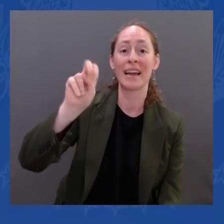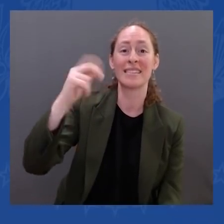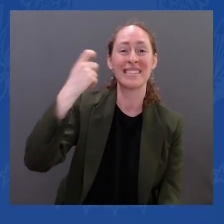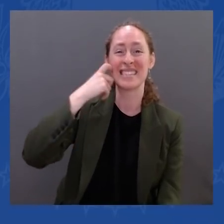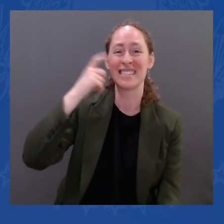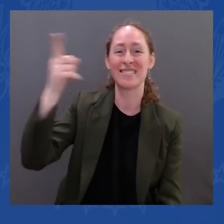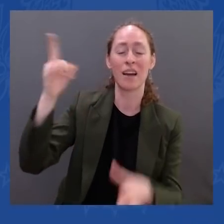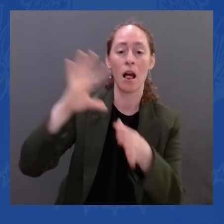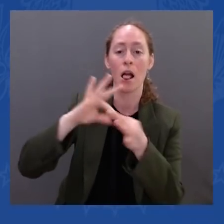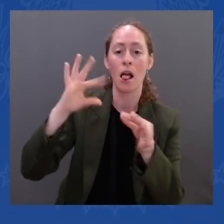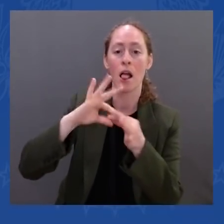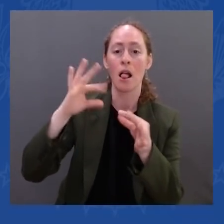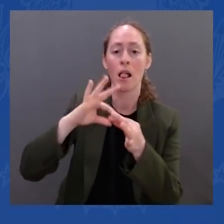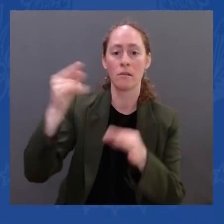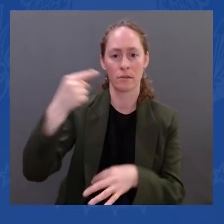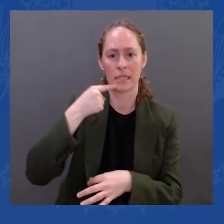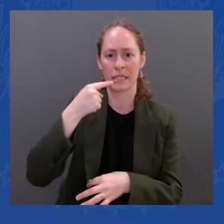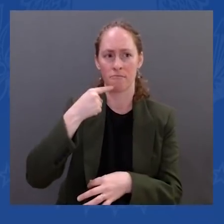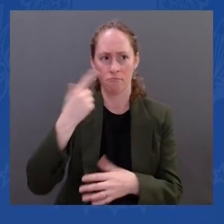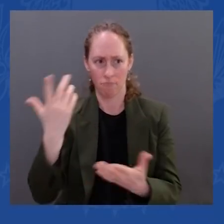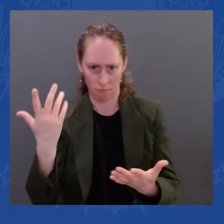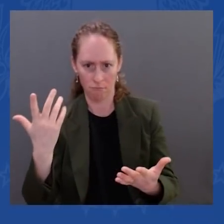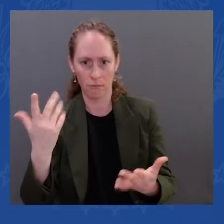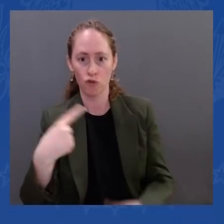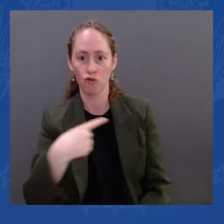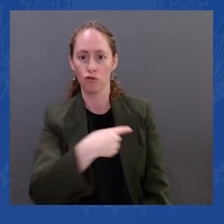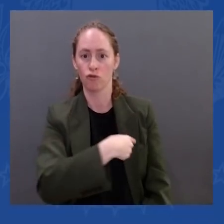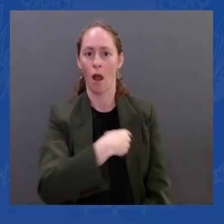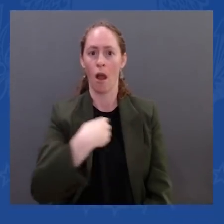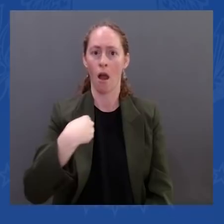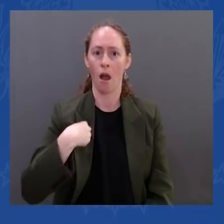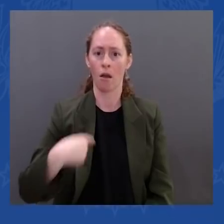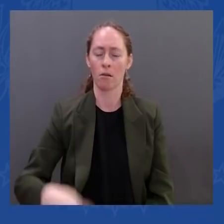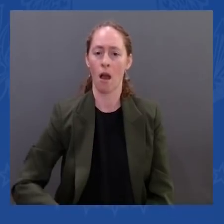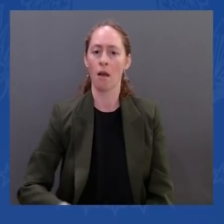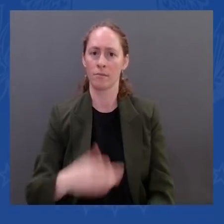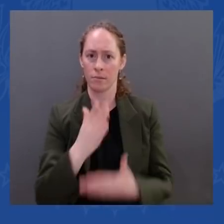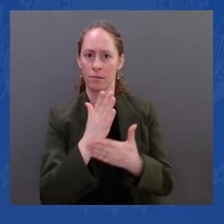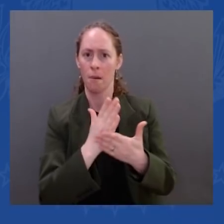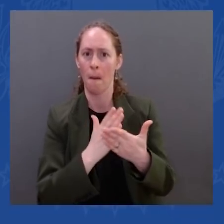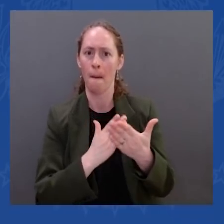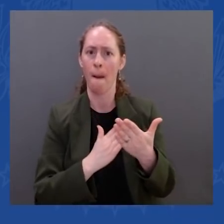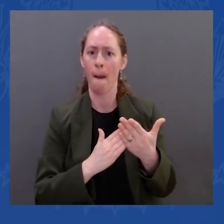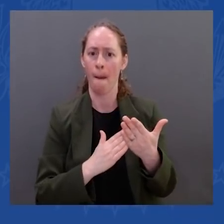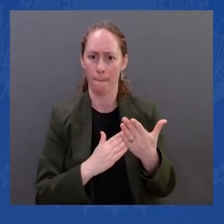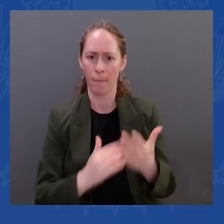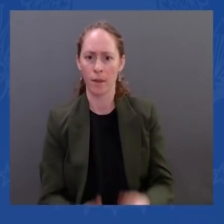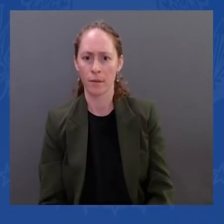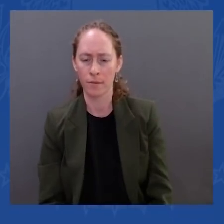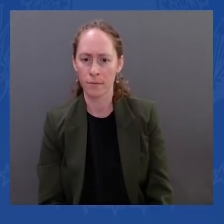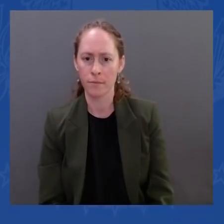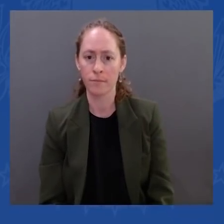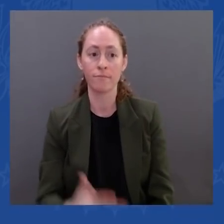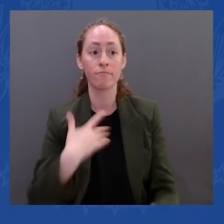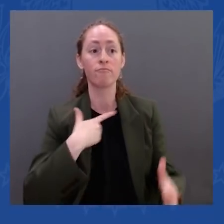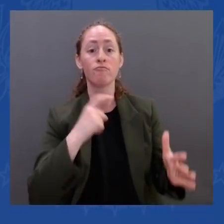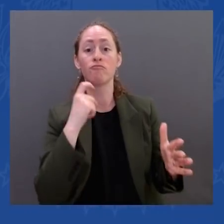Do you share that view? And are you considering taking down some of those tariffs? President Biden: I'm talking with the Secretary